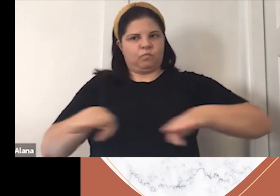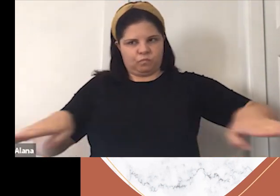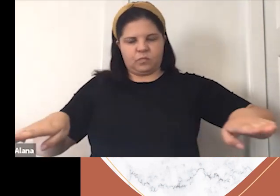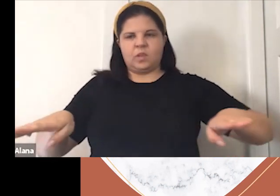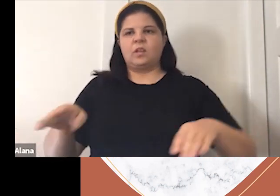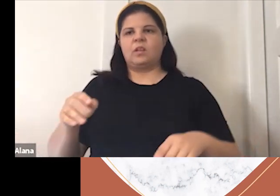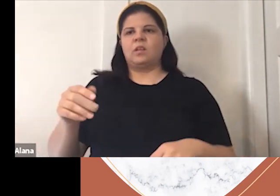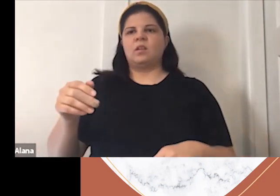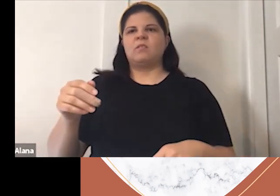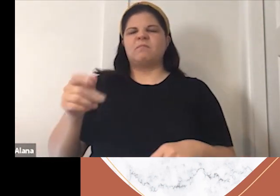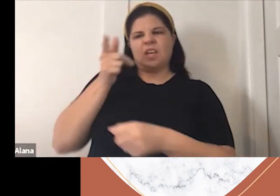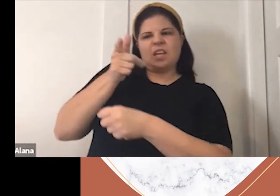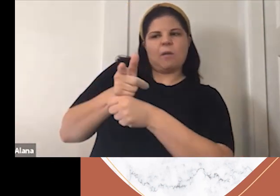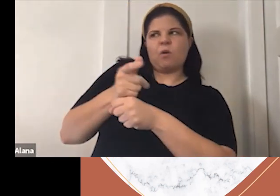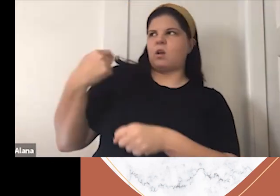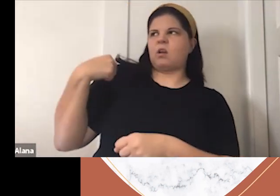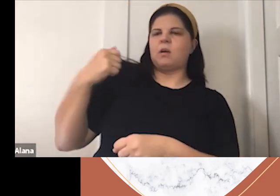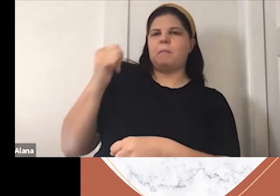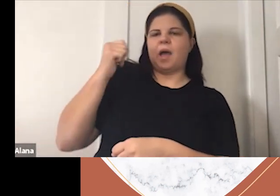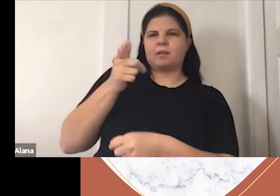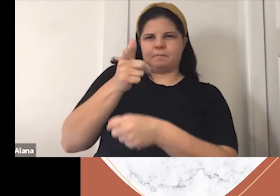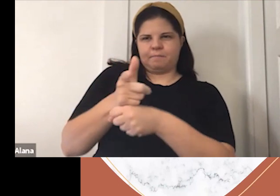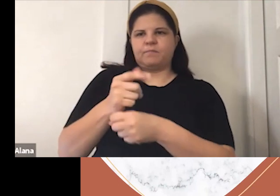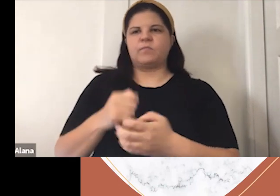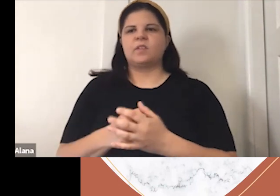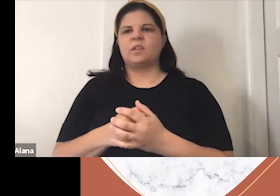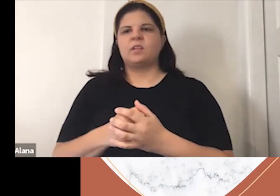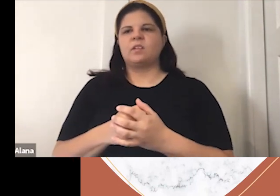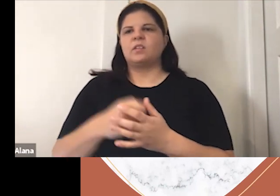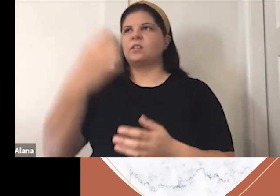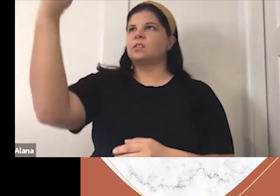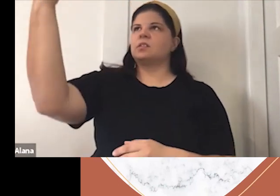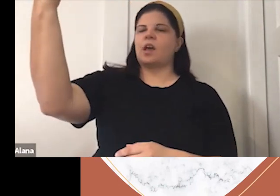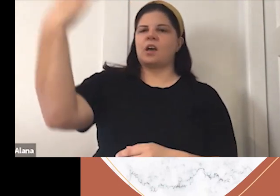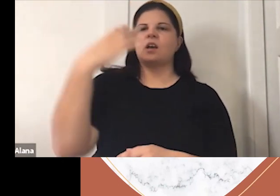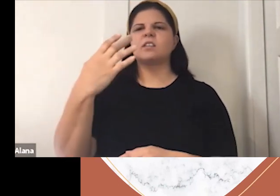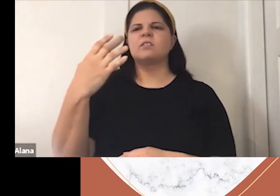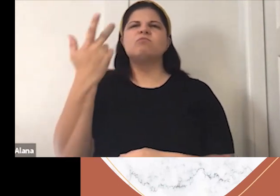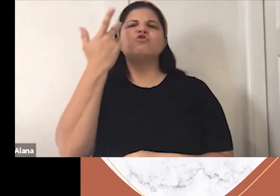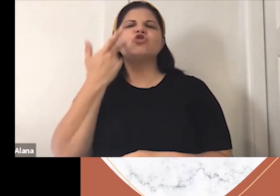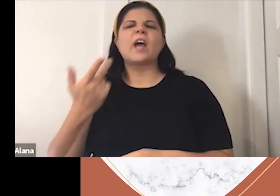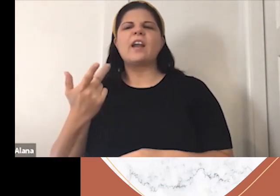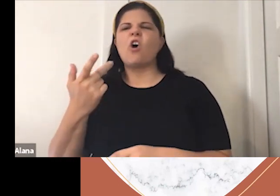camera. I'm facing into the sun in a shadowed city back street.